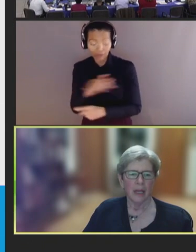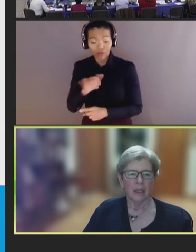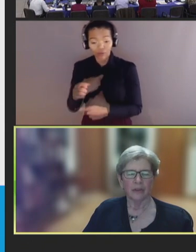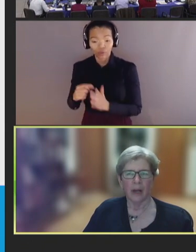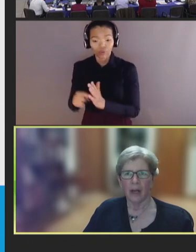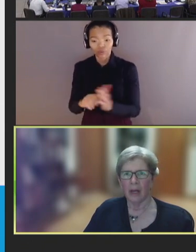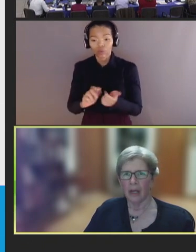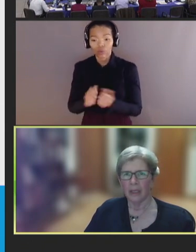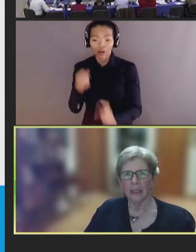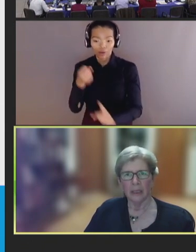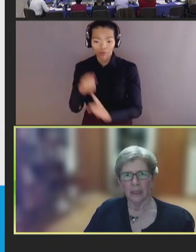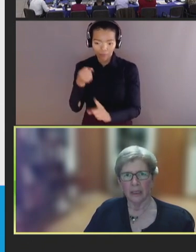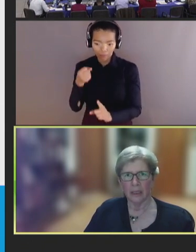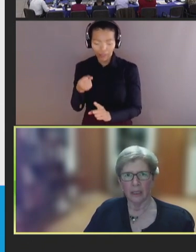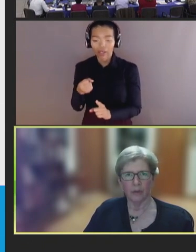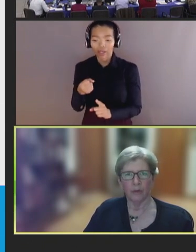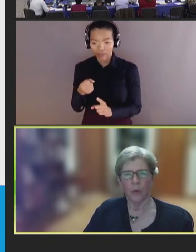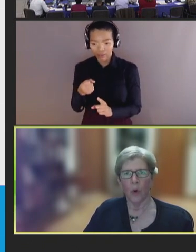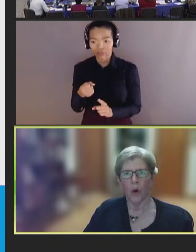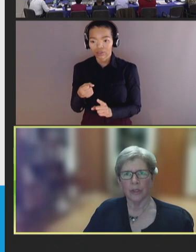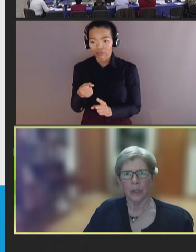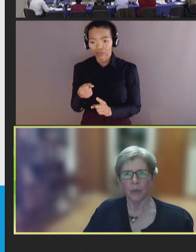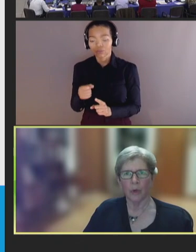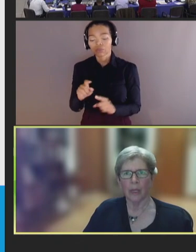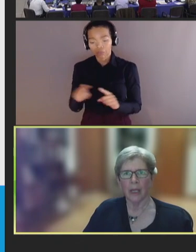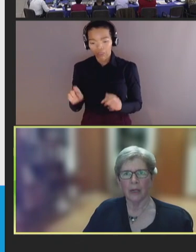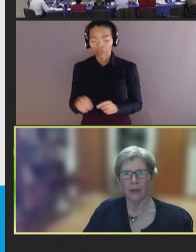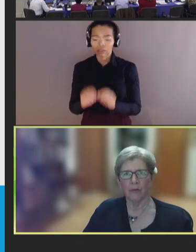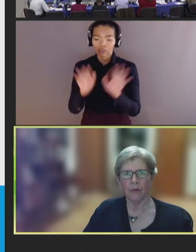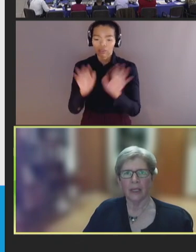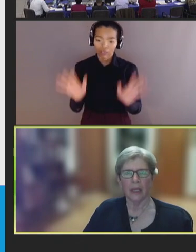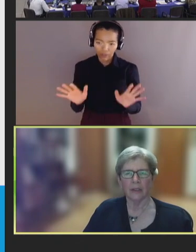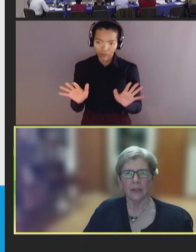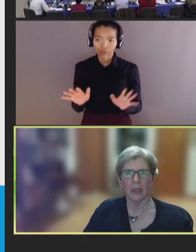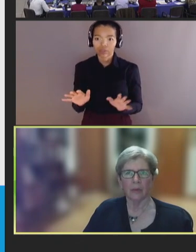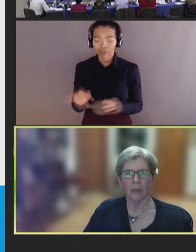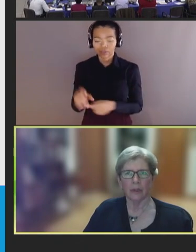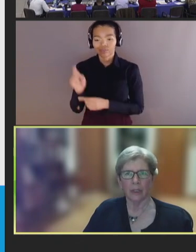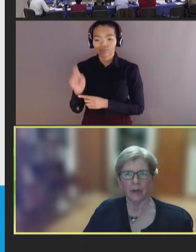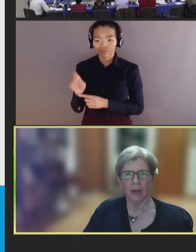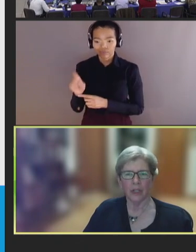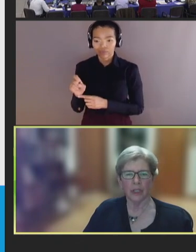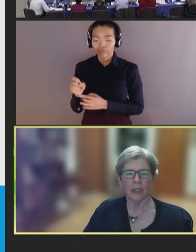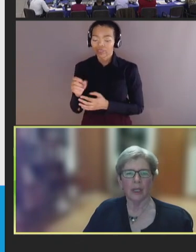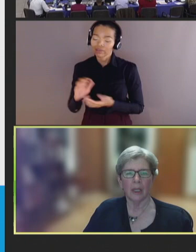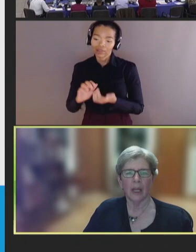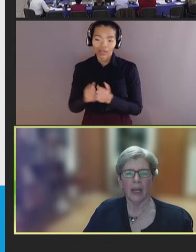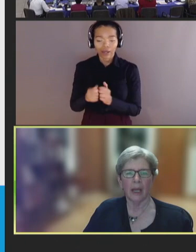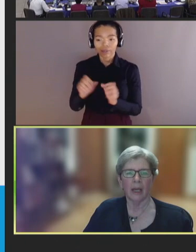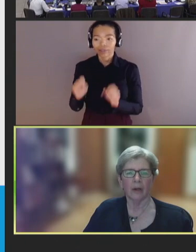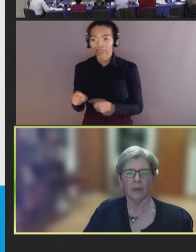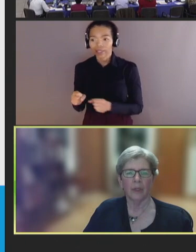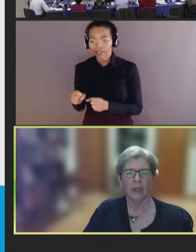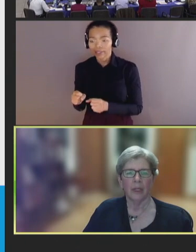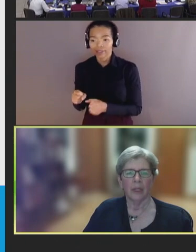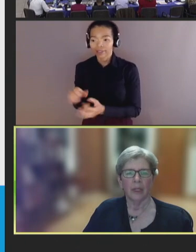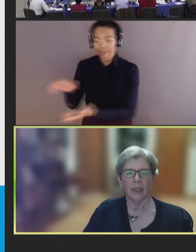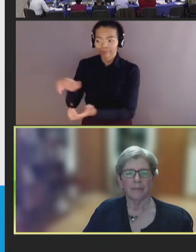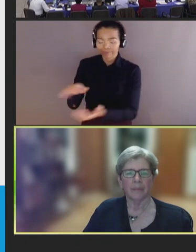There's clearly a need for some creative financing and real innovation in how